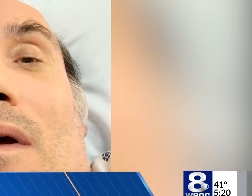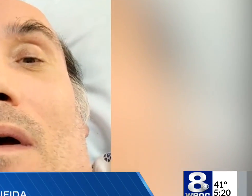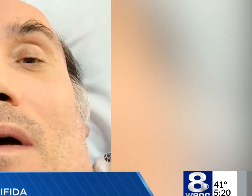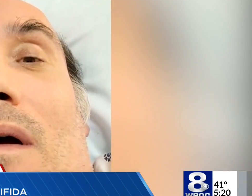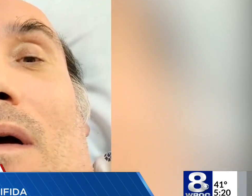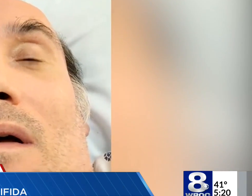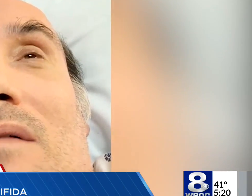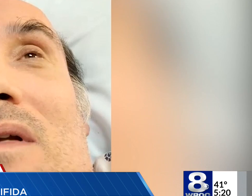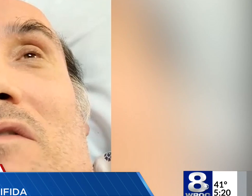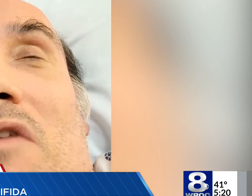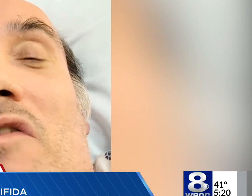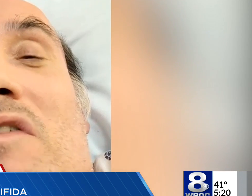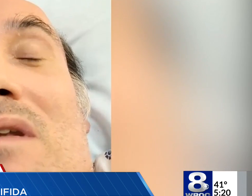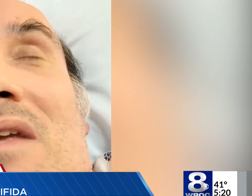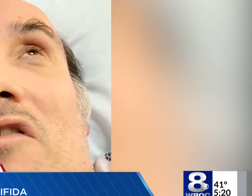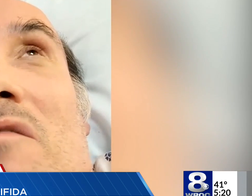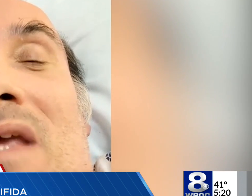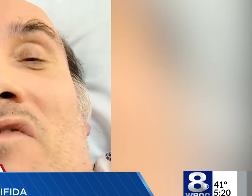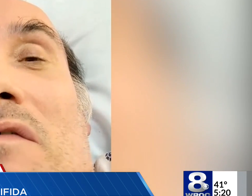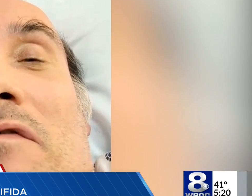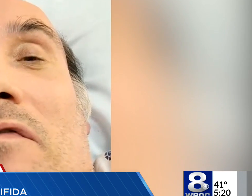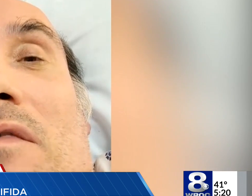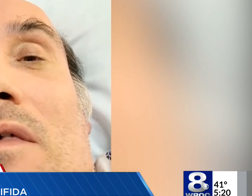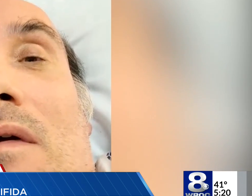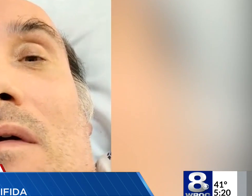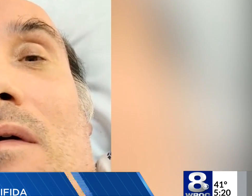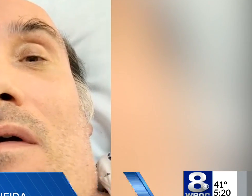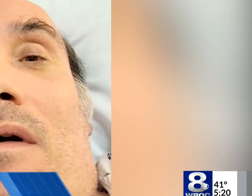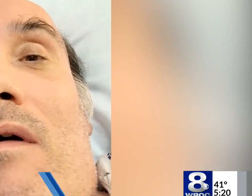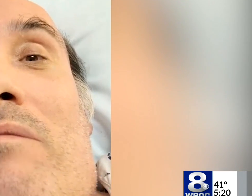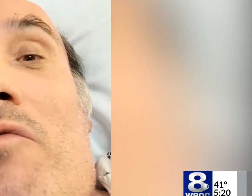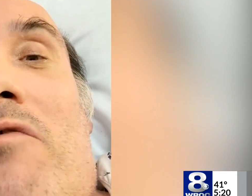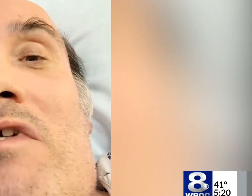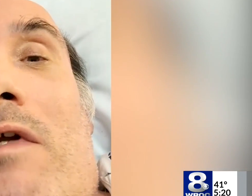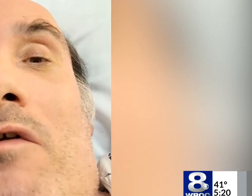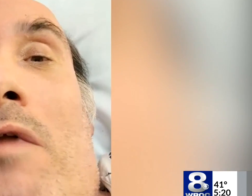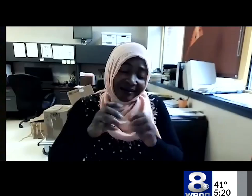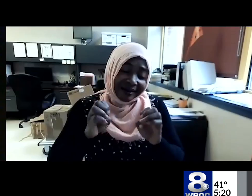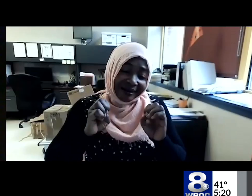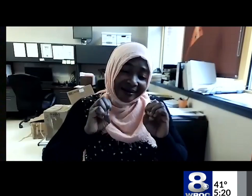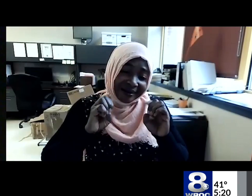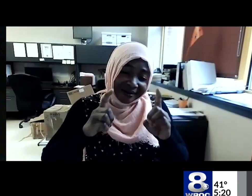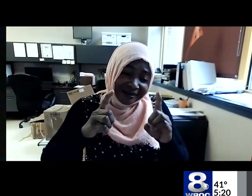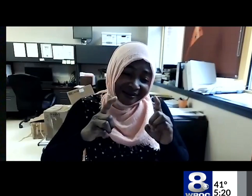VO5 Mamudu says has ways to be improved. Ayishetu Mamudu - Deaf